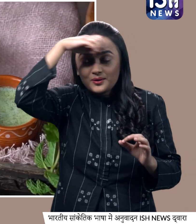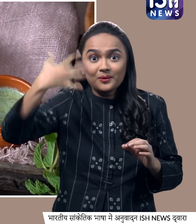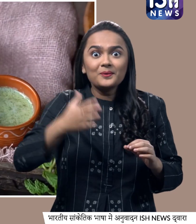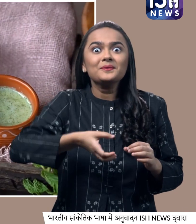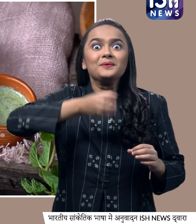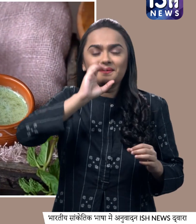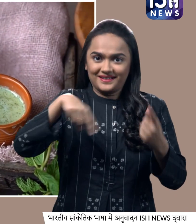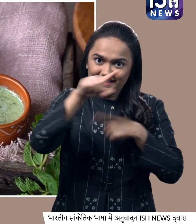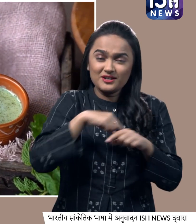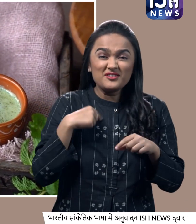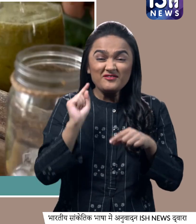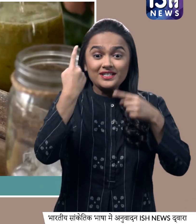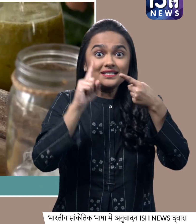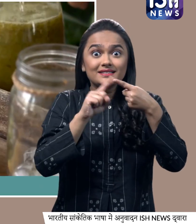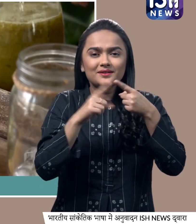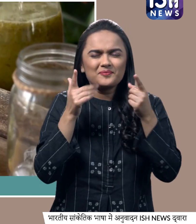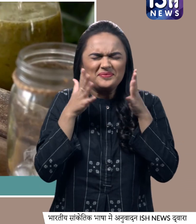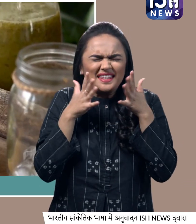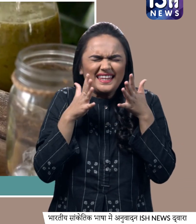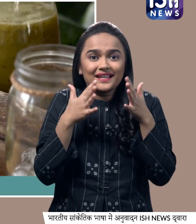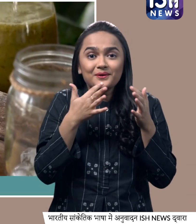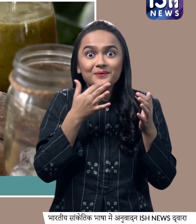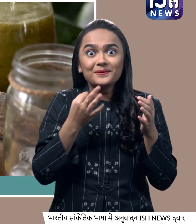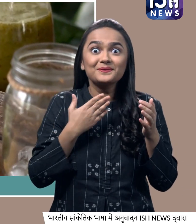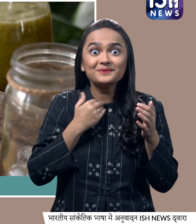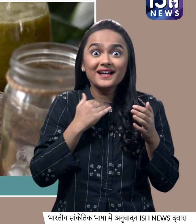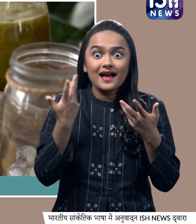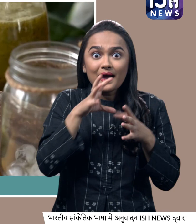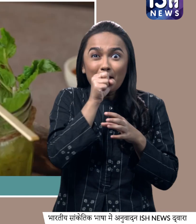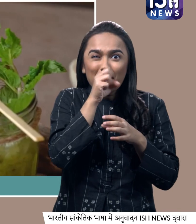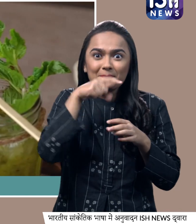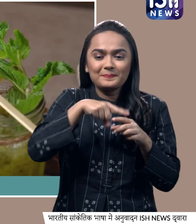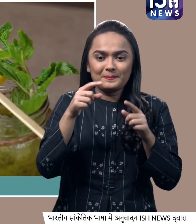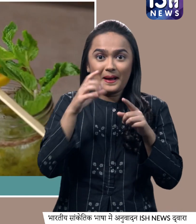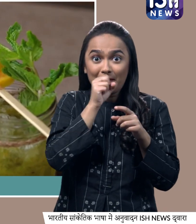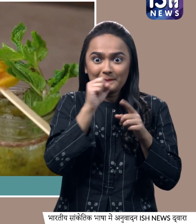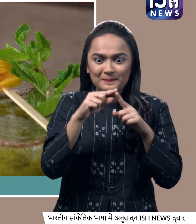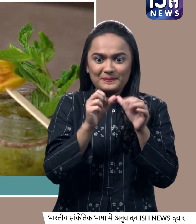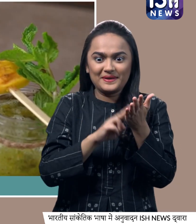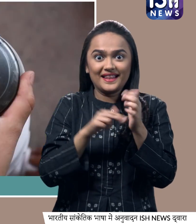First, we're going to prepare a sweet and sour, mango juice-filled aam panna